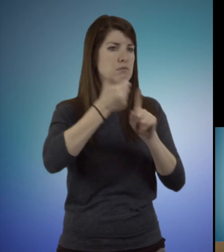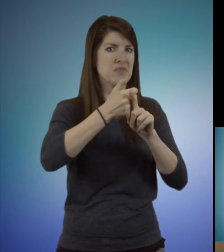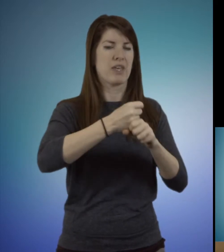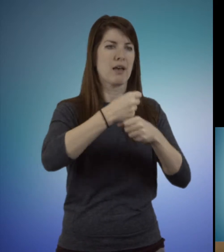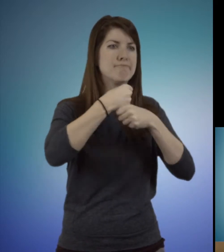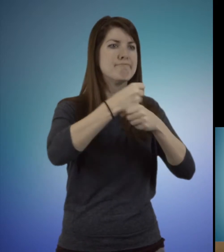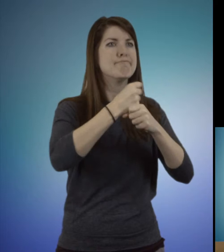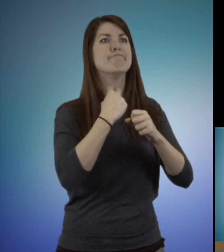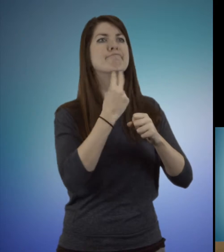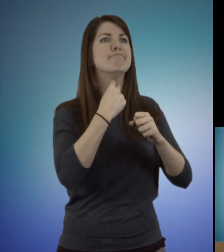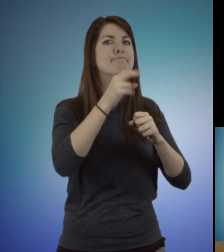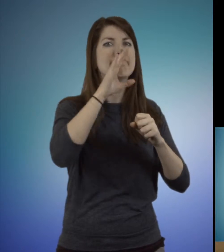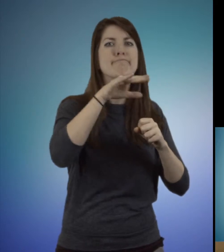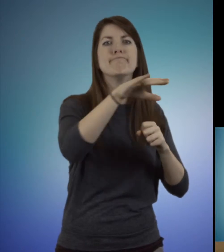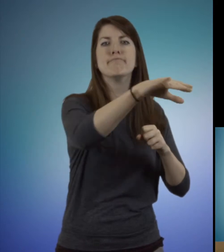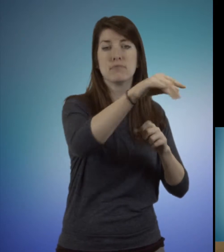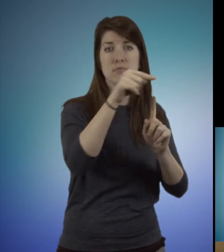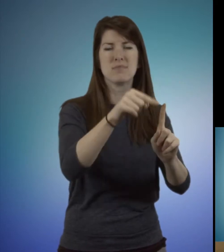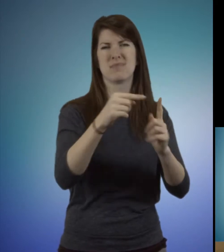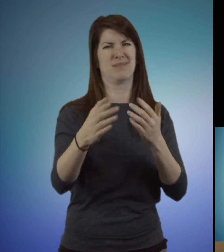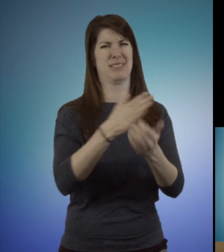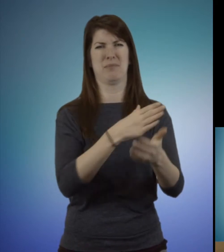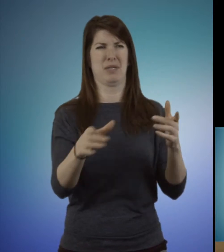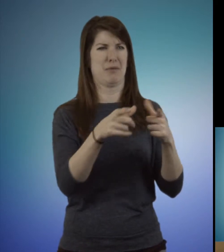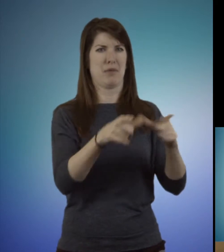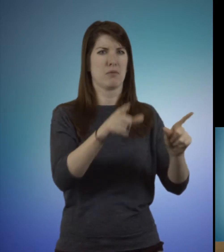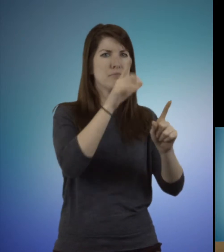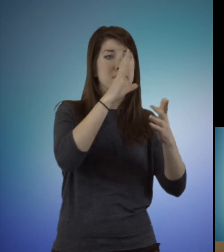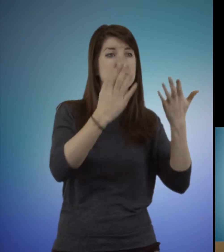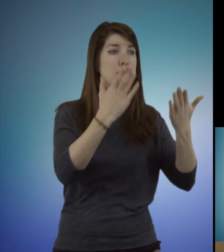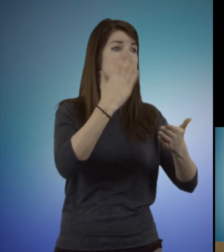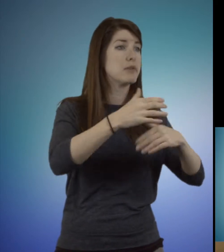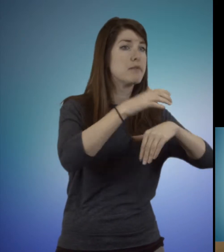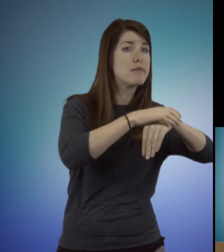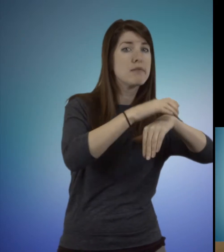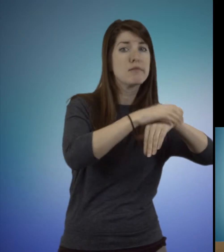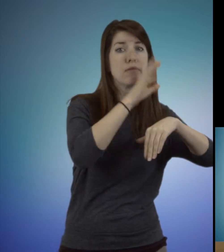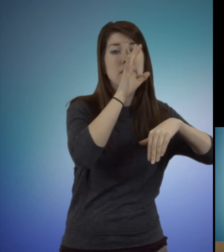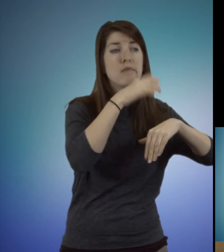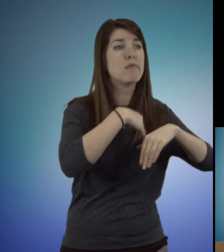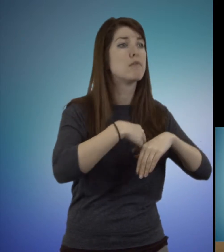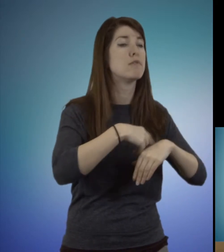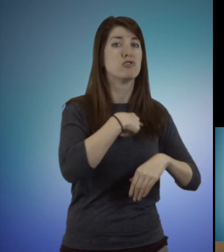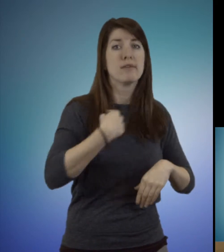This is no matter the language, so it could be spoken for English, for Chinese, for Japanese.